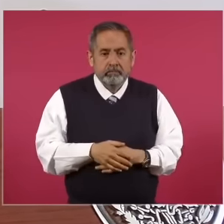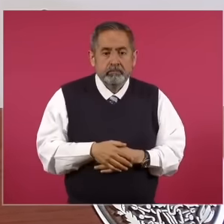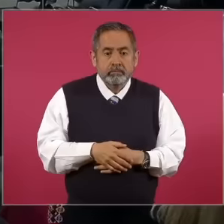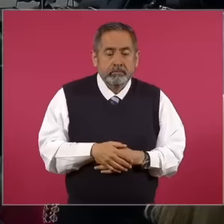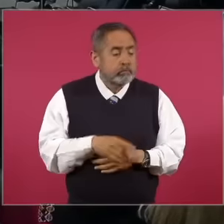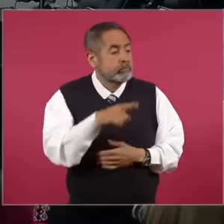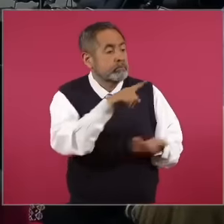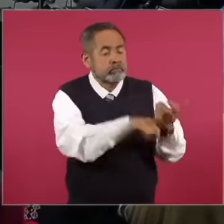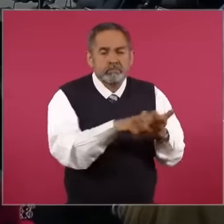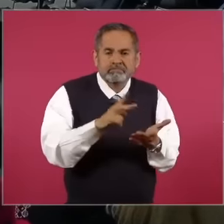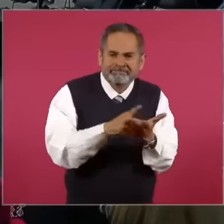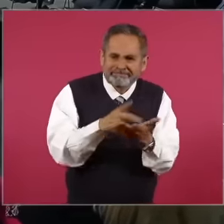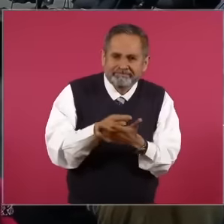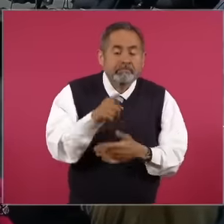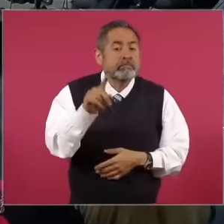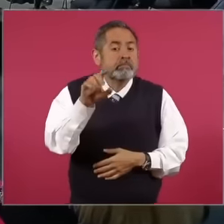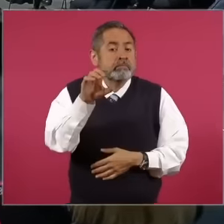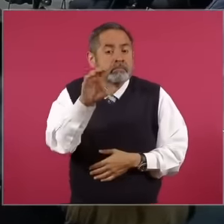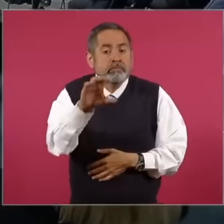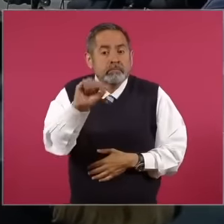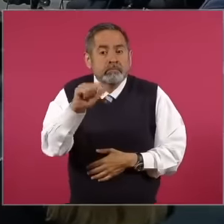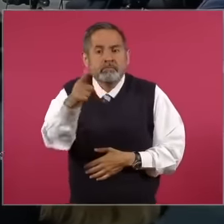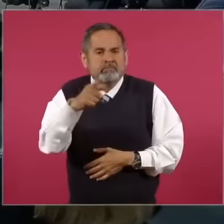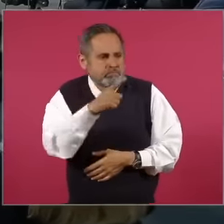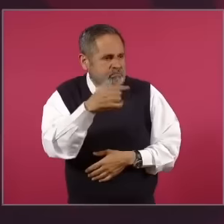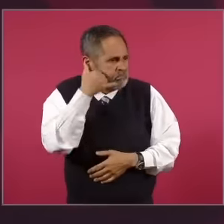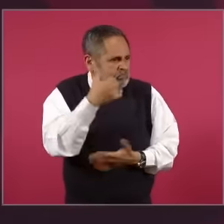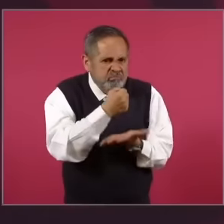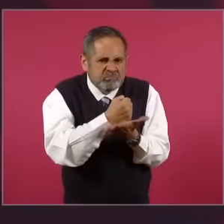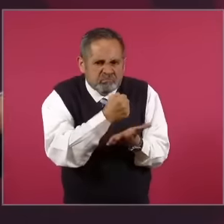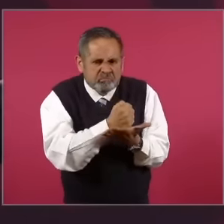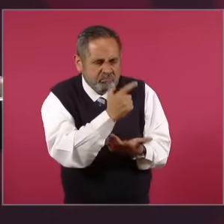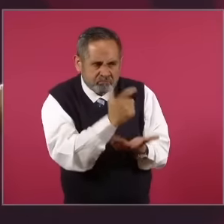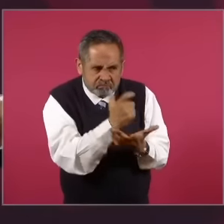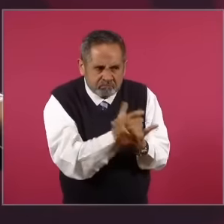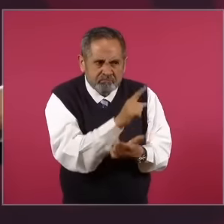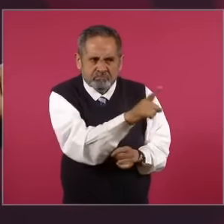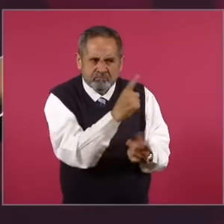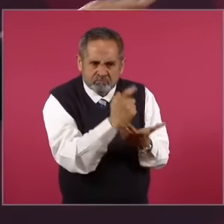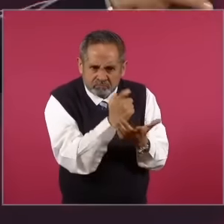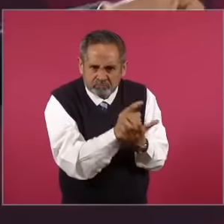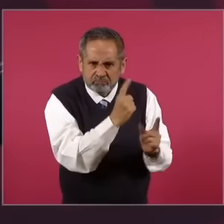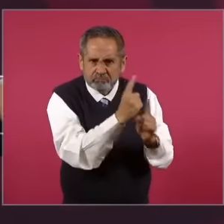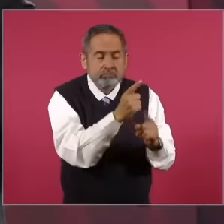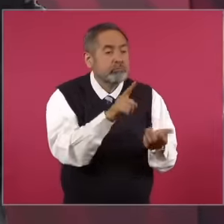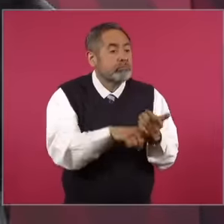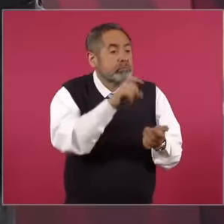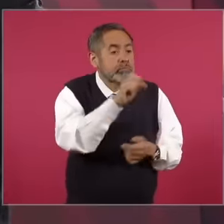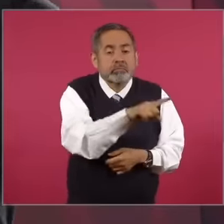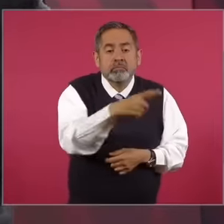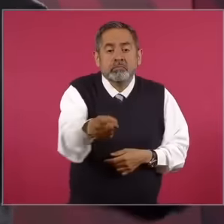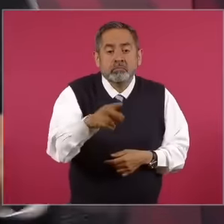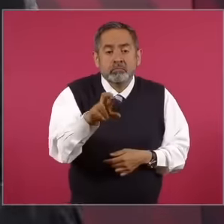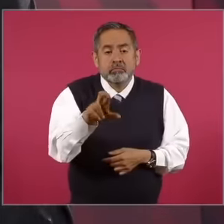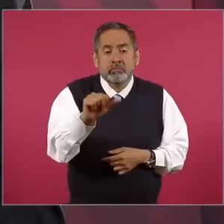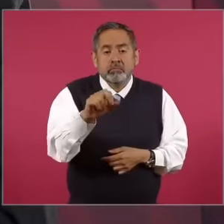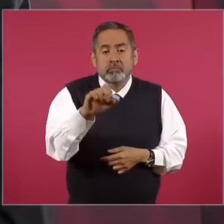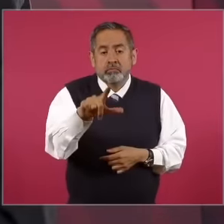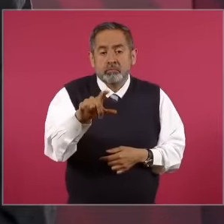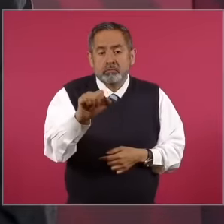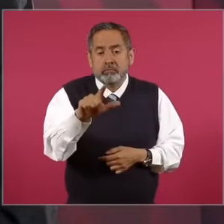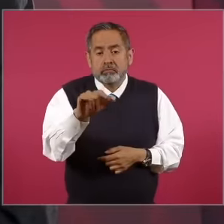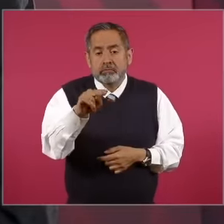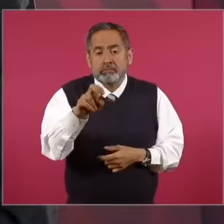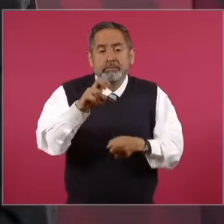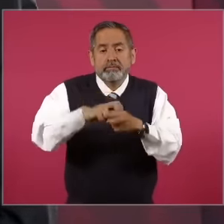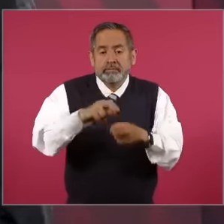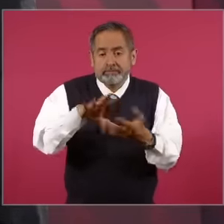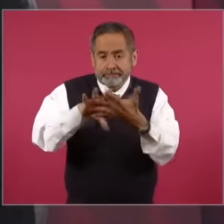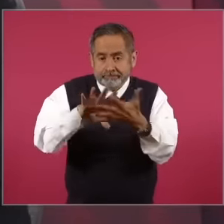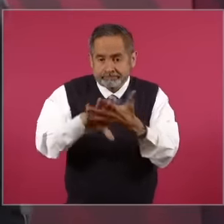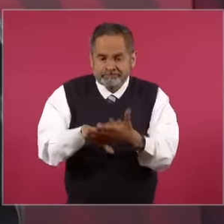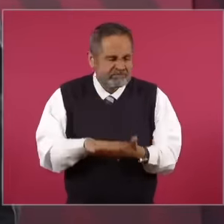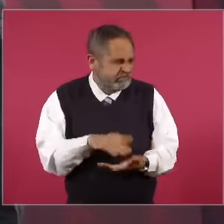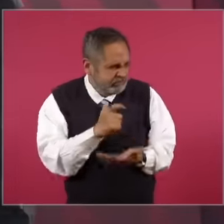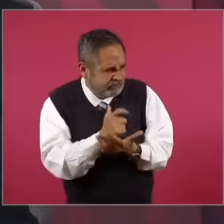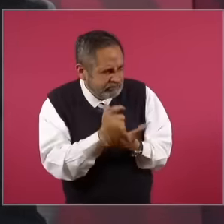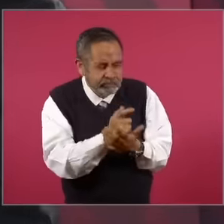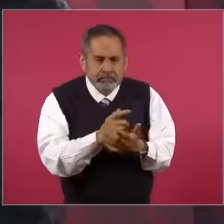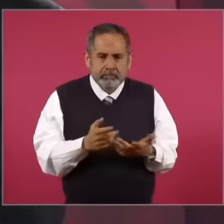wards when Raúl Salinas was in jail And how they free Raúl